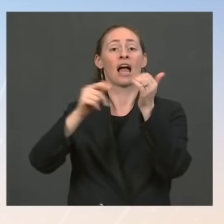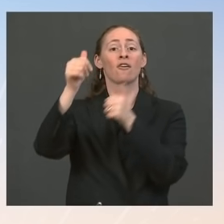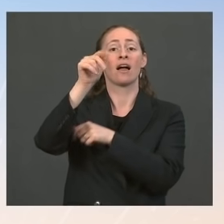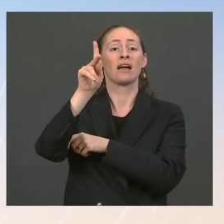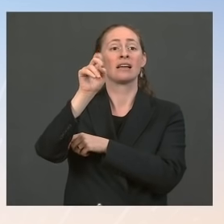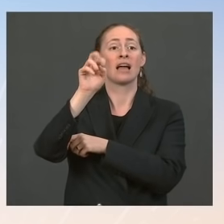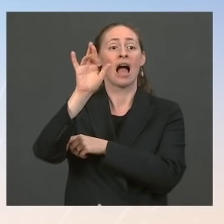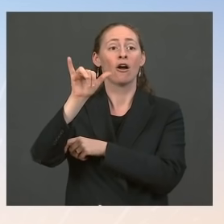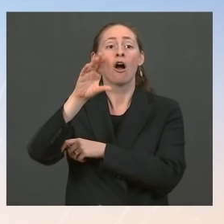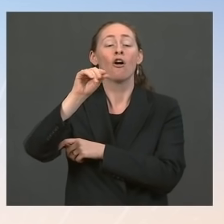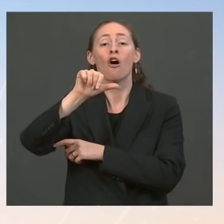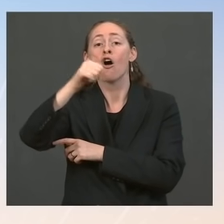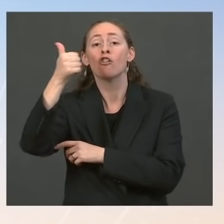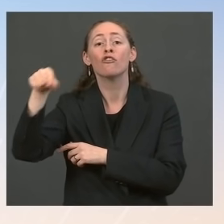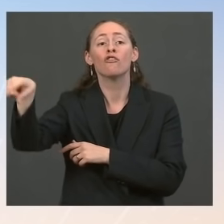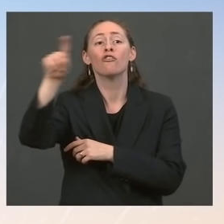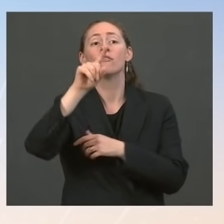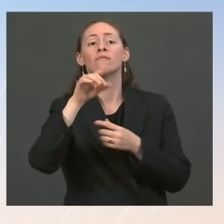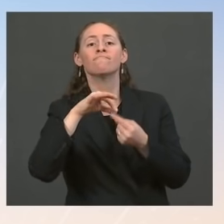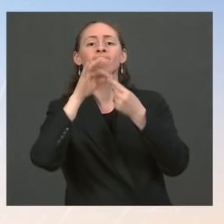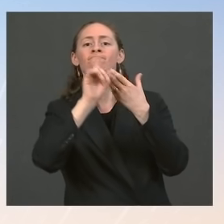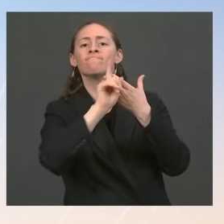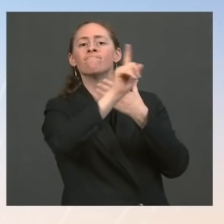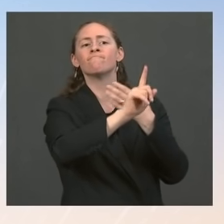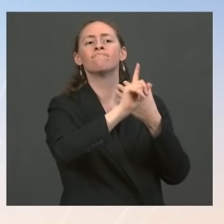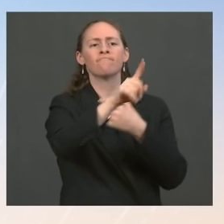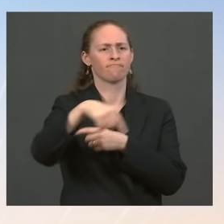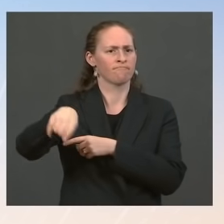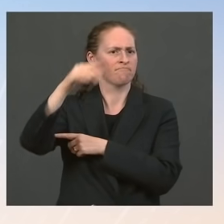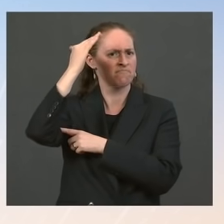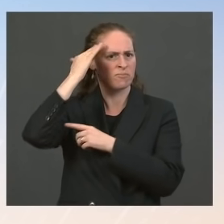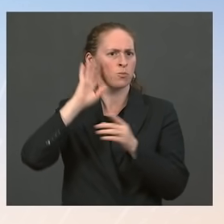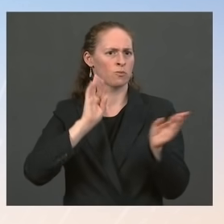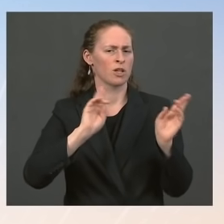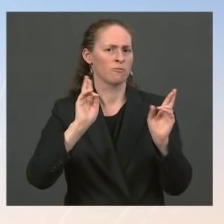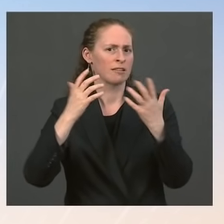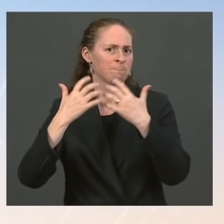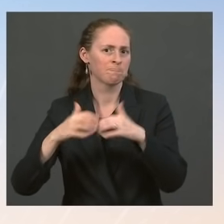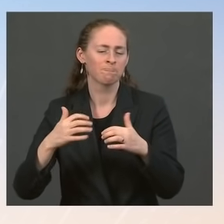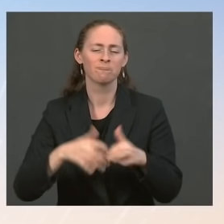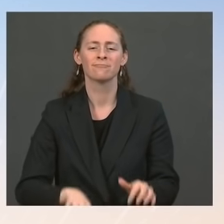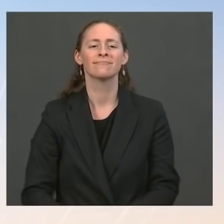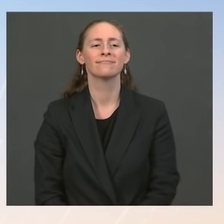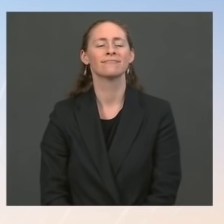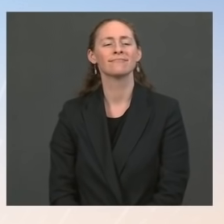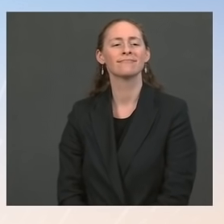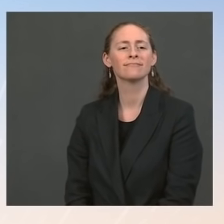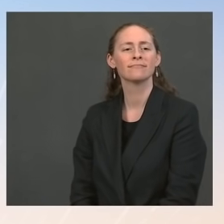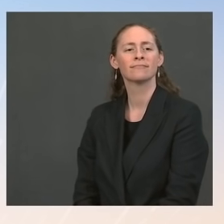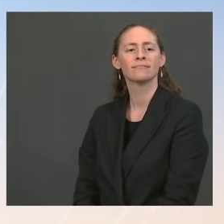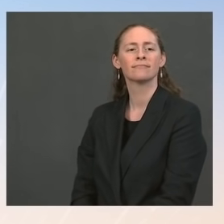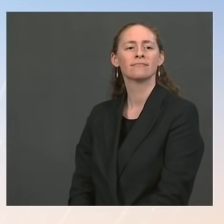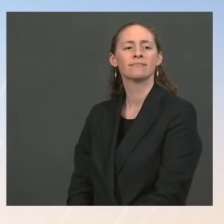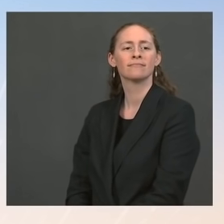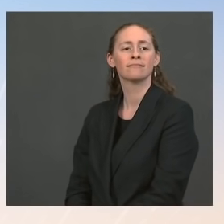in their conversations leading up to Glasgow. The Press: And just one more question. Has President Biden been too passive in dealing with Congress on some key matters?